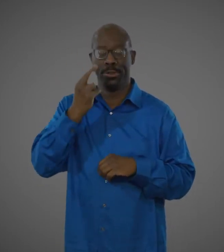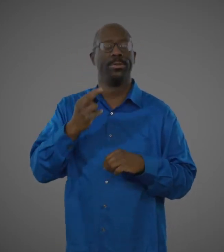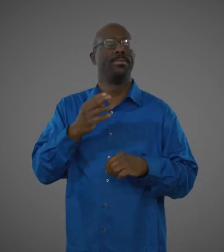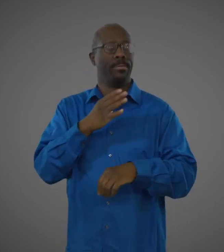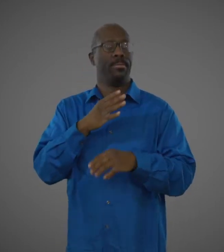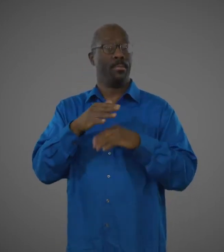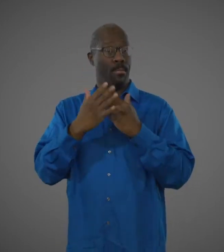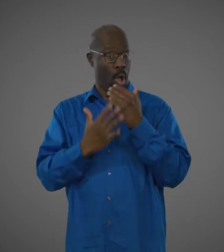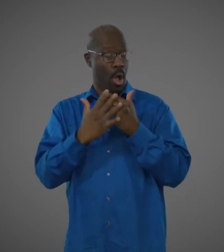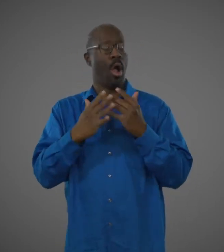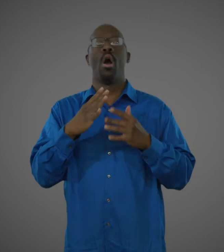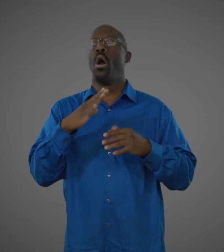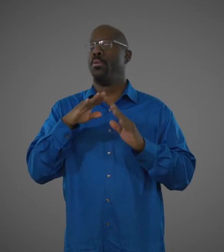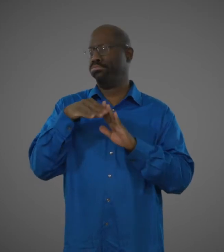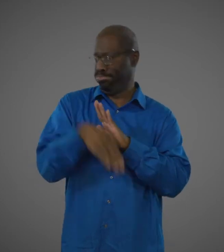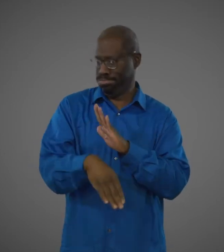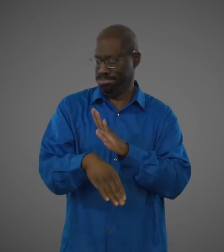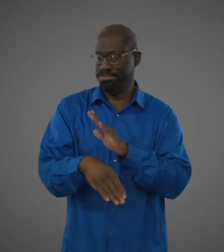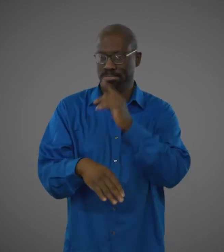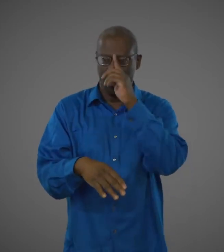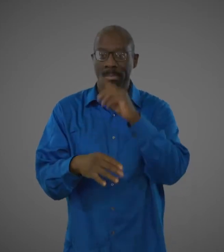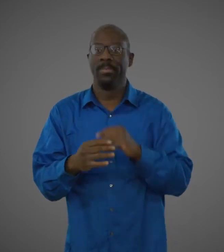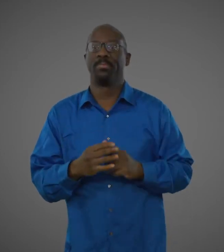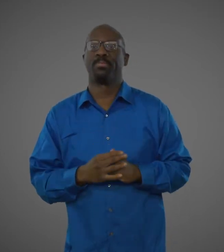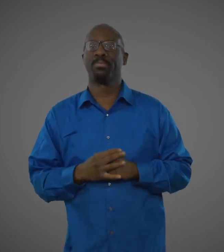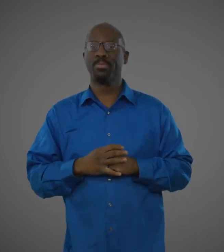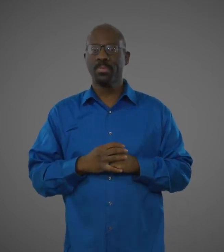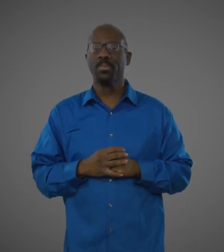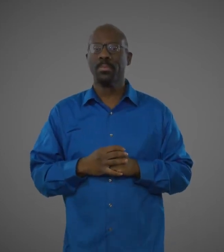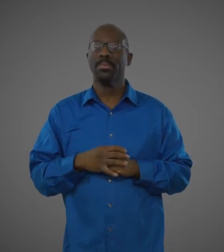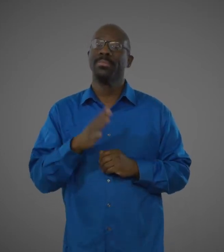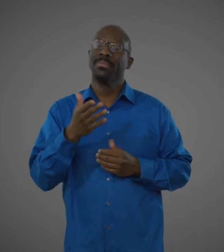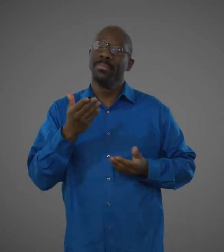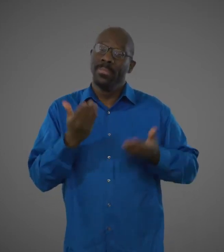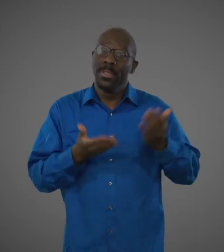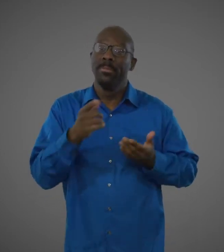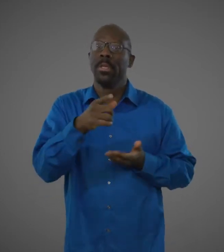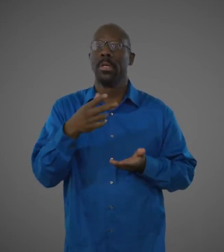All of these can cause a significant drop in blood flow to the brain.